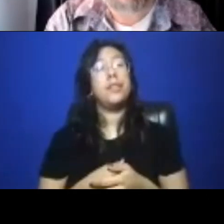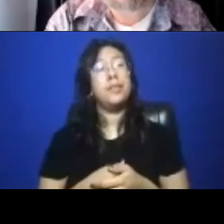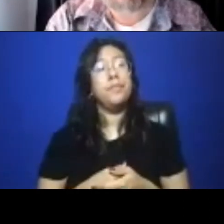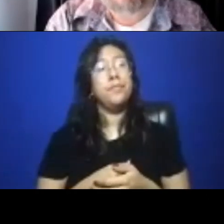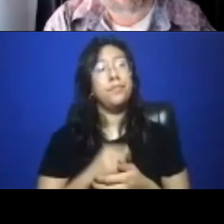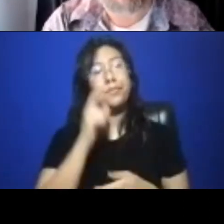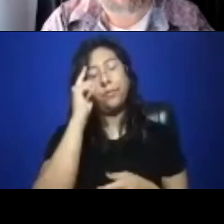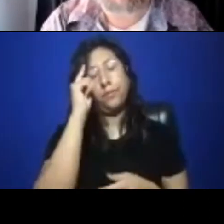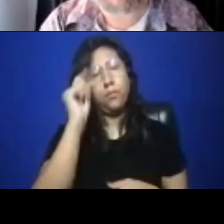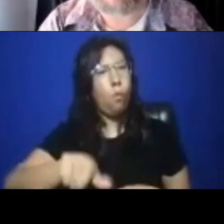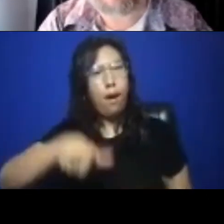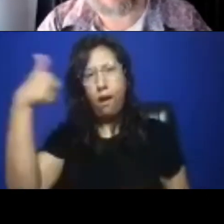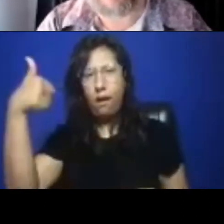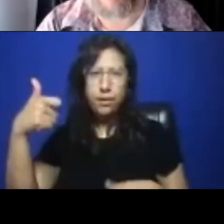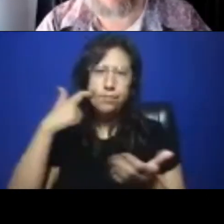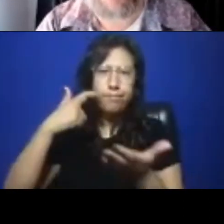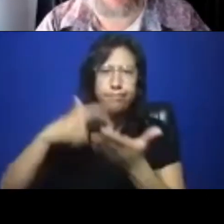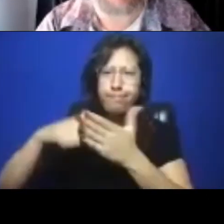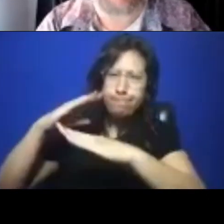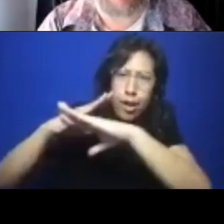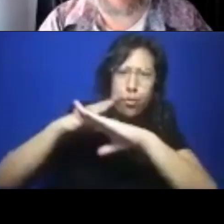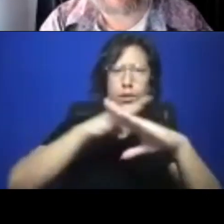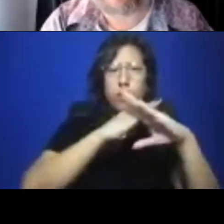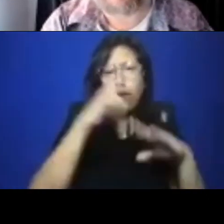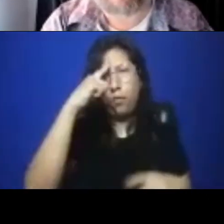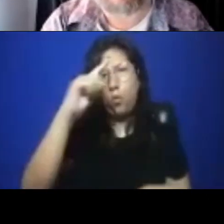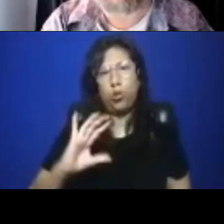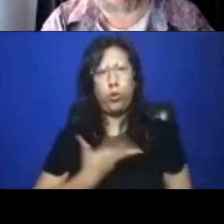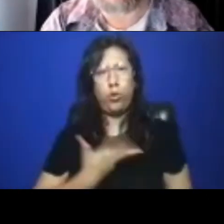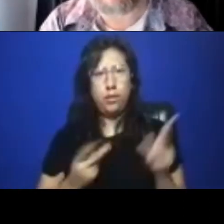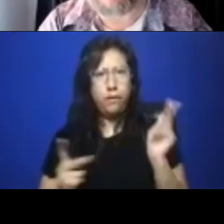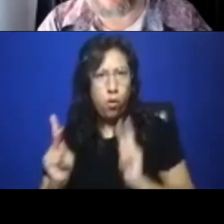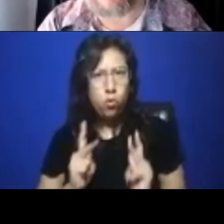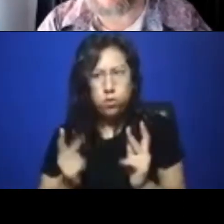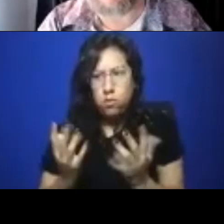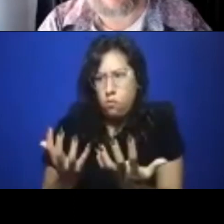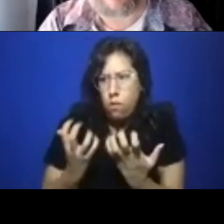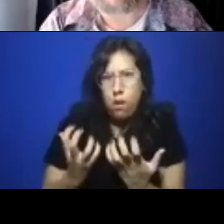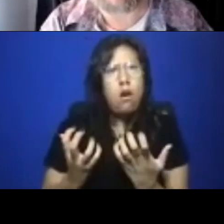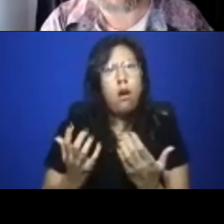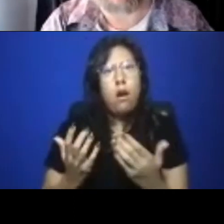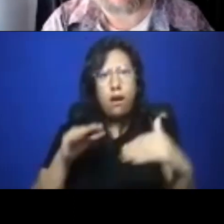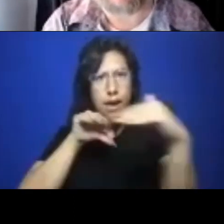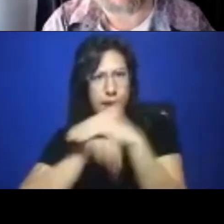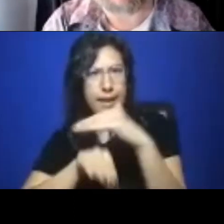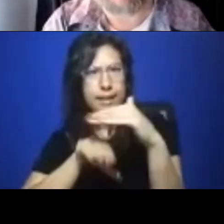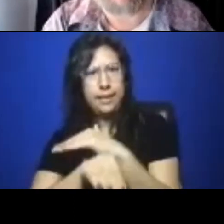What else can be barriers to trans folks trying to or wanting to try to access services?